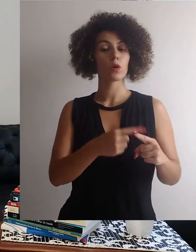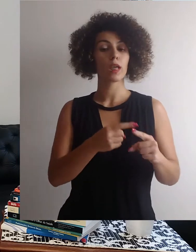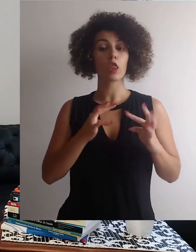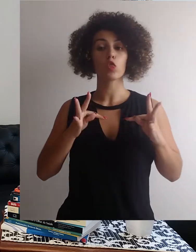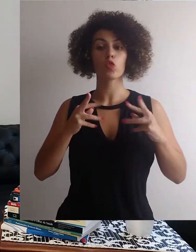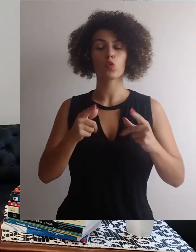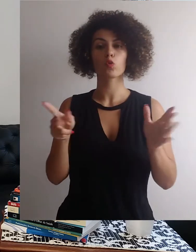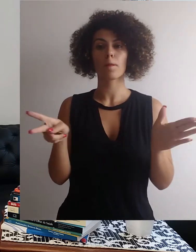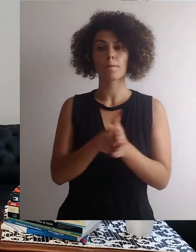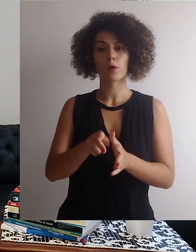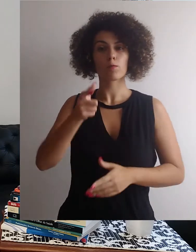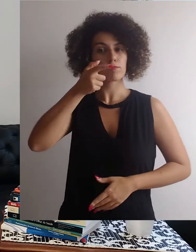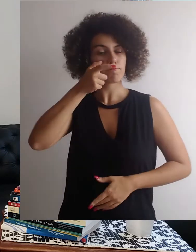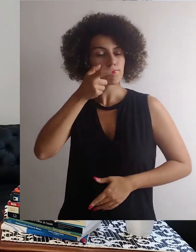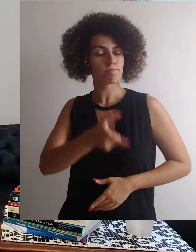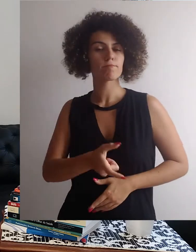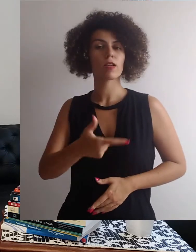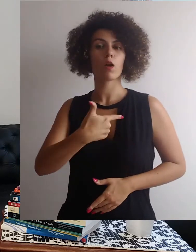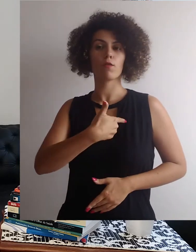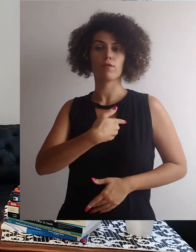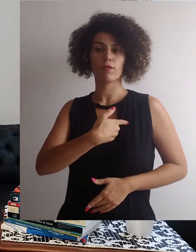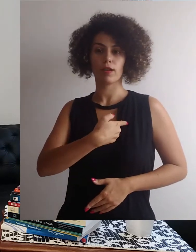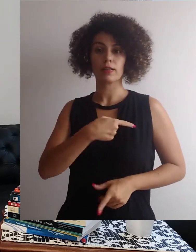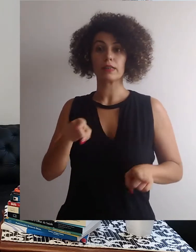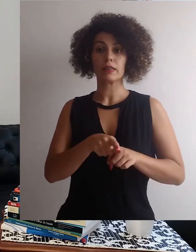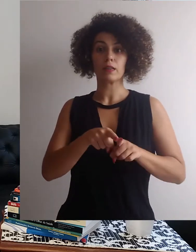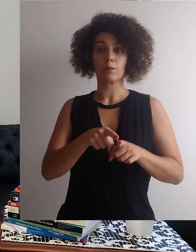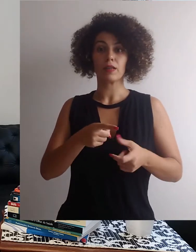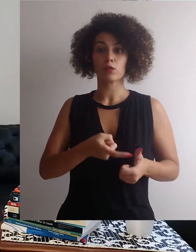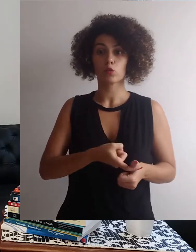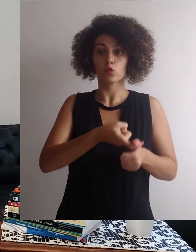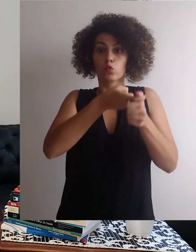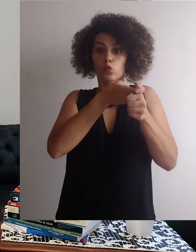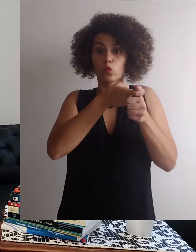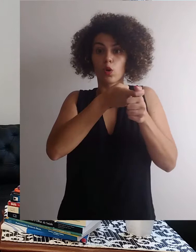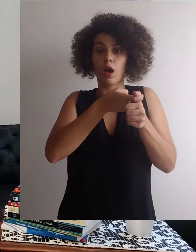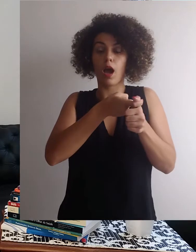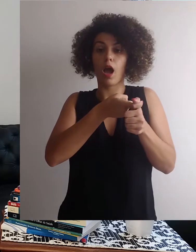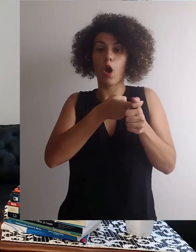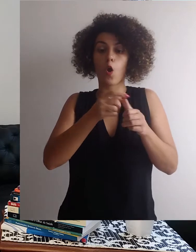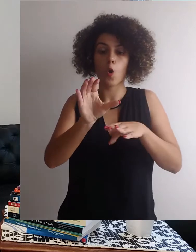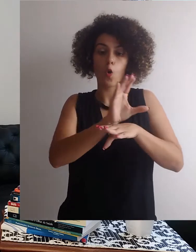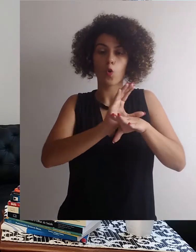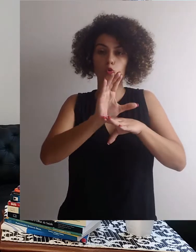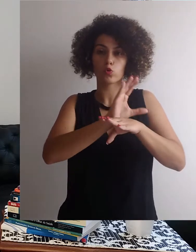centralizing everything according to their interests, dissolved the National Congress and suspended the